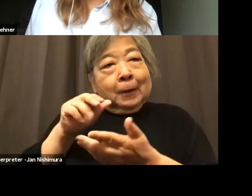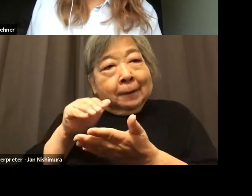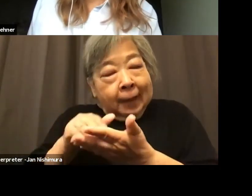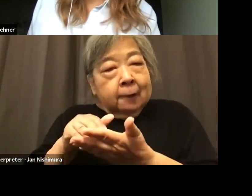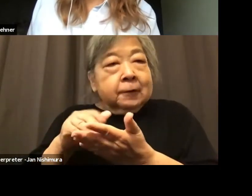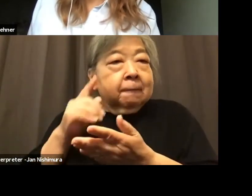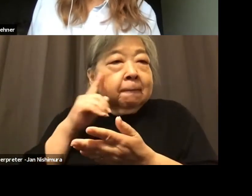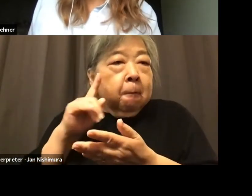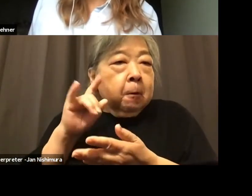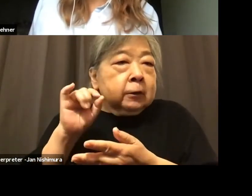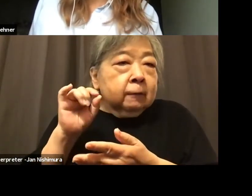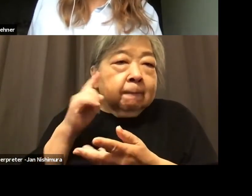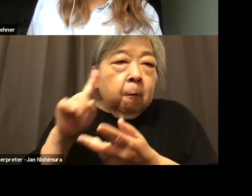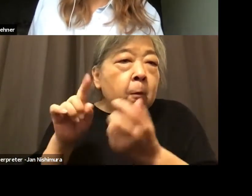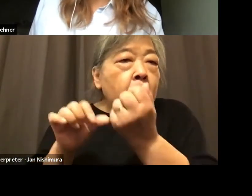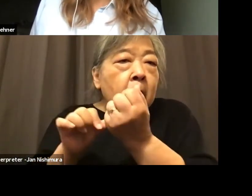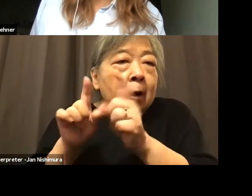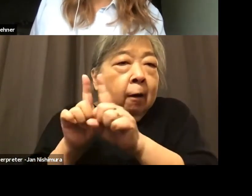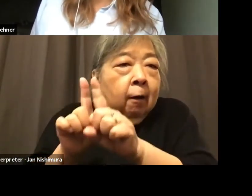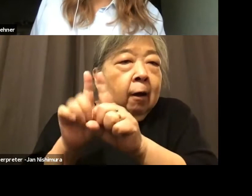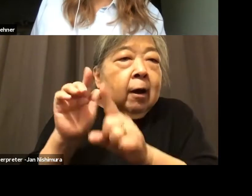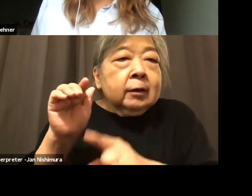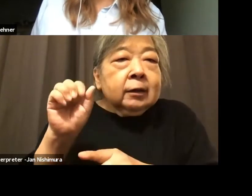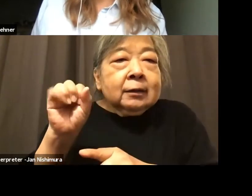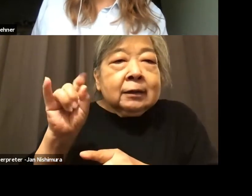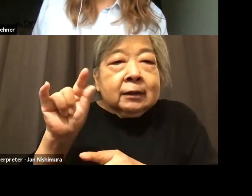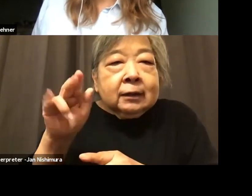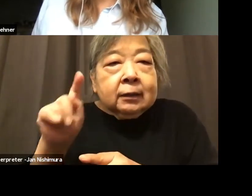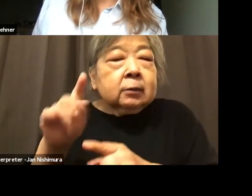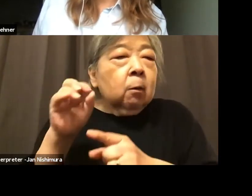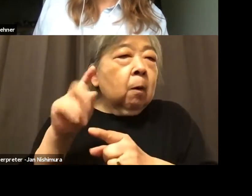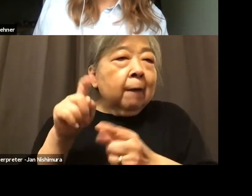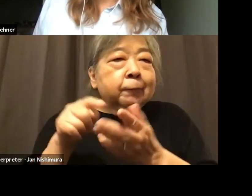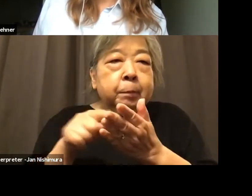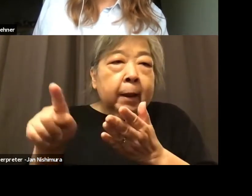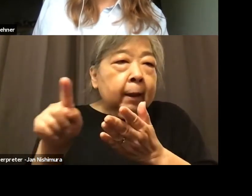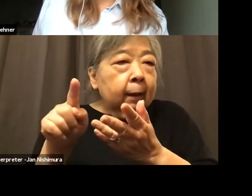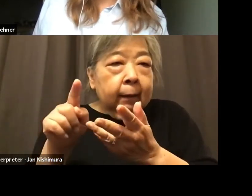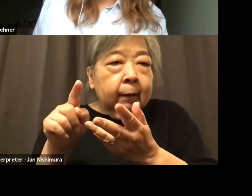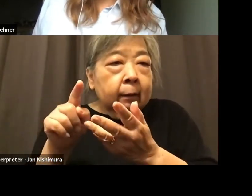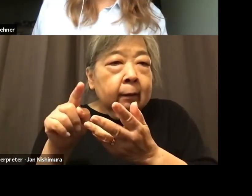medical equipment expenses essentially cancelling out any benefit you would derive from working